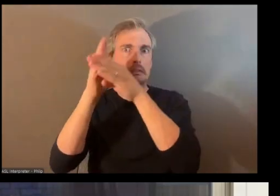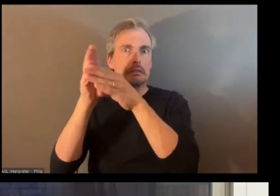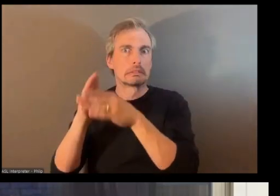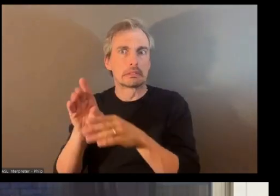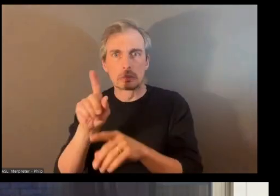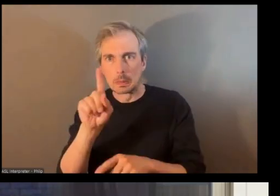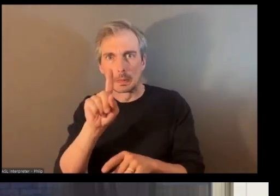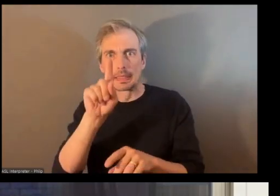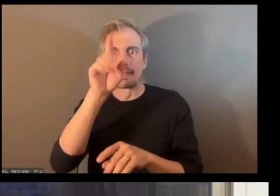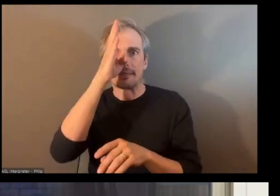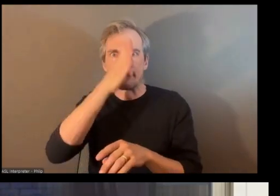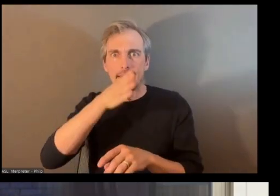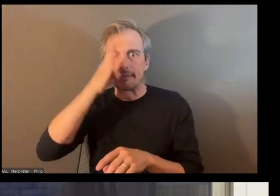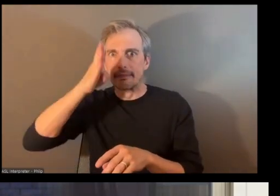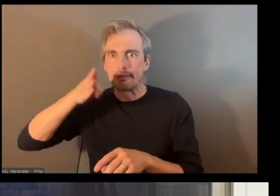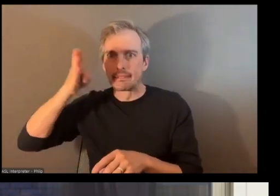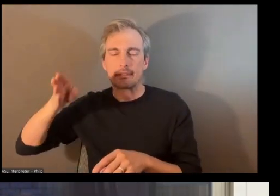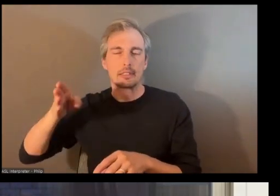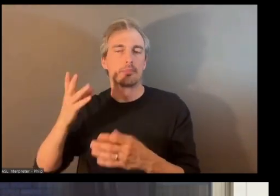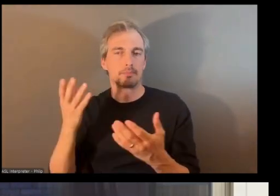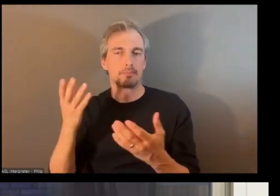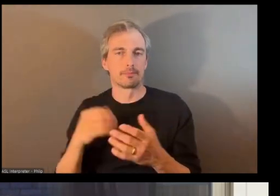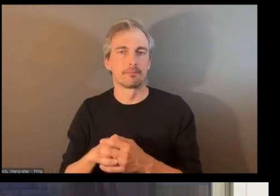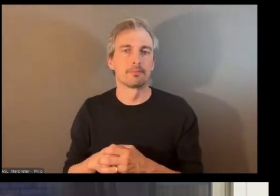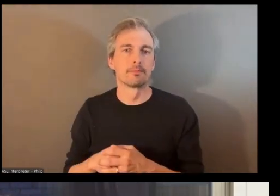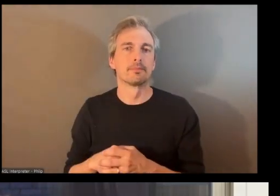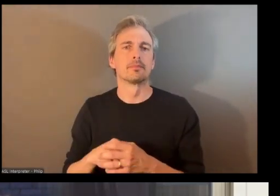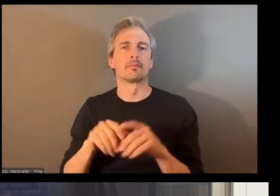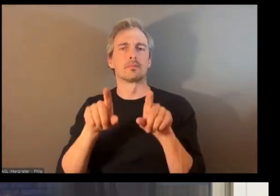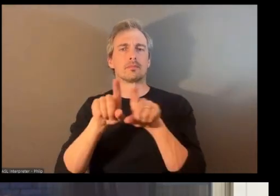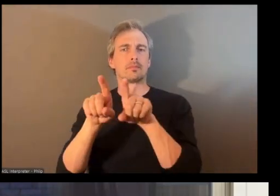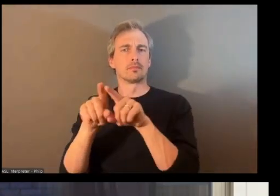Yeah. And here also we need enough time to translate the content as needed.